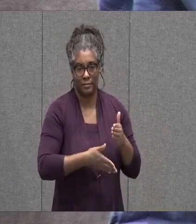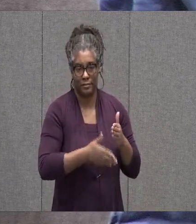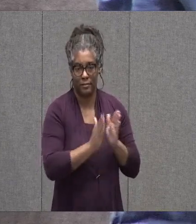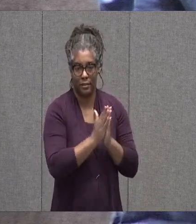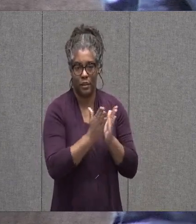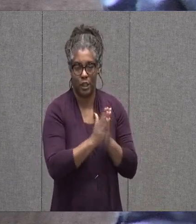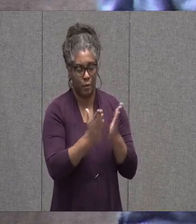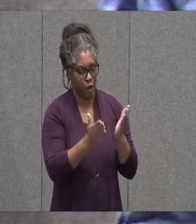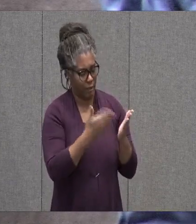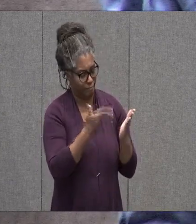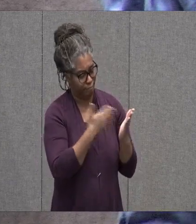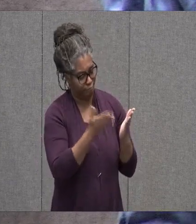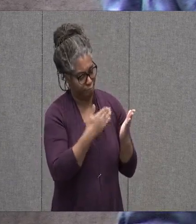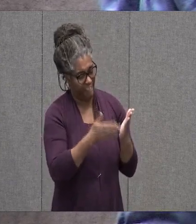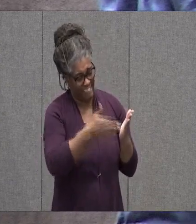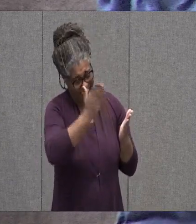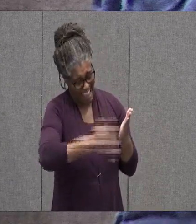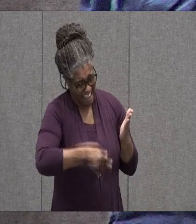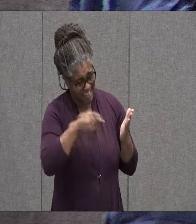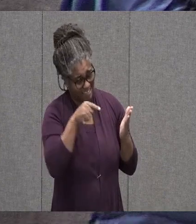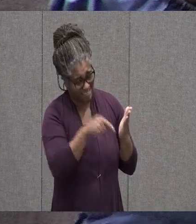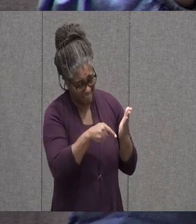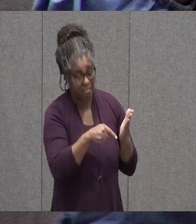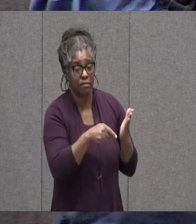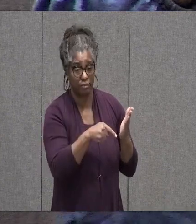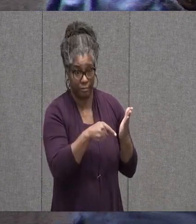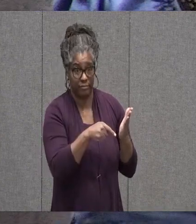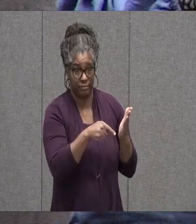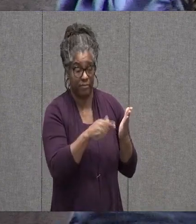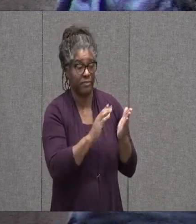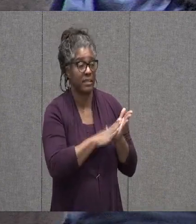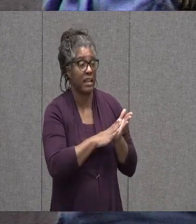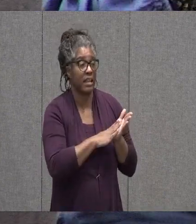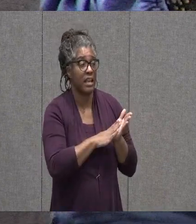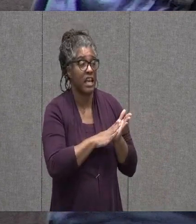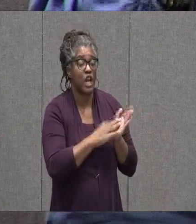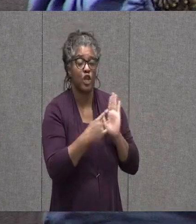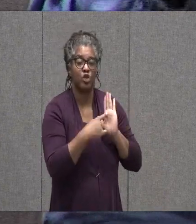And what the index does for us is it tells us where, on what pages